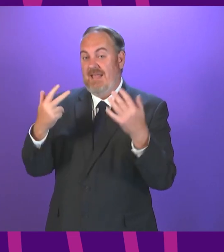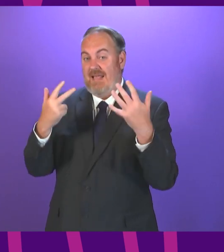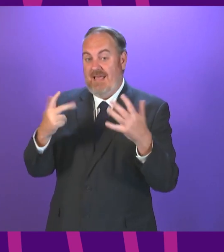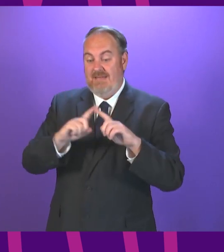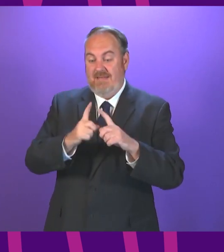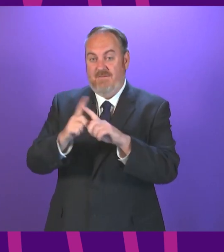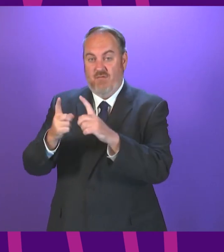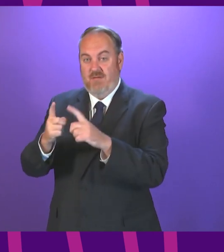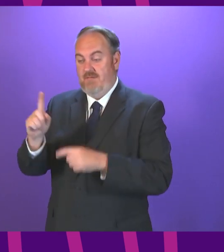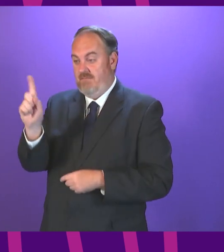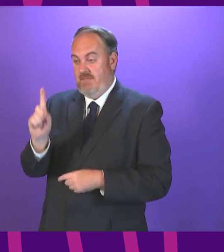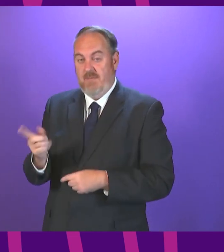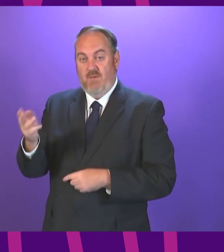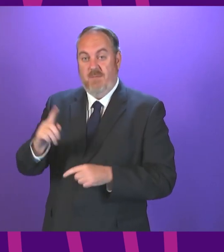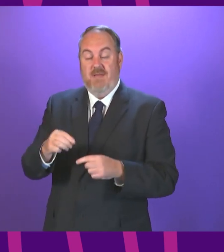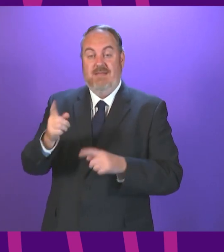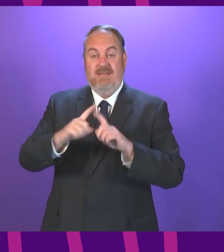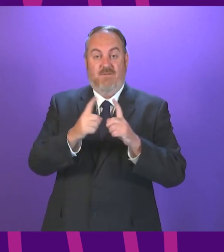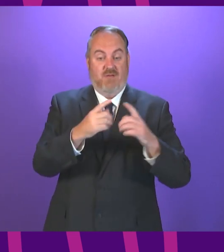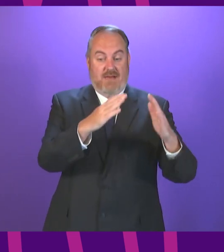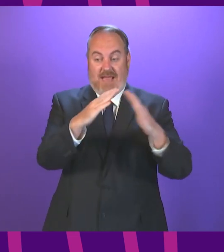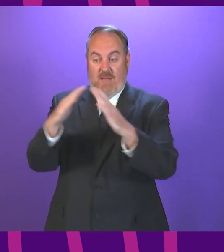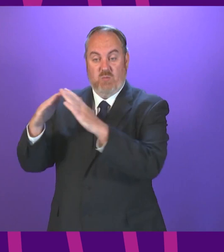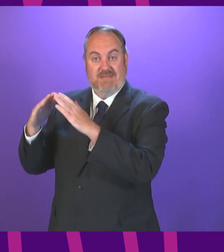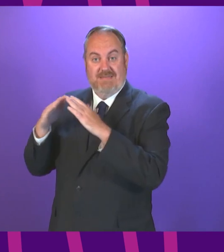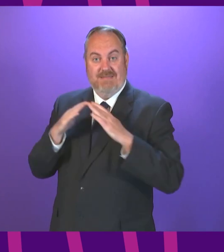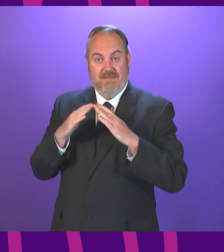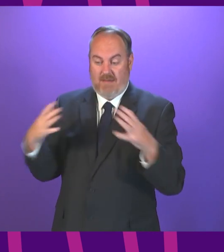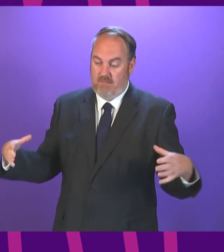compared to six people from three households being able to do so in levels 1 and 2. Up to